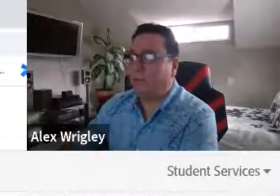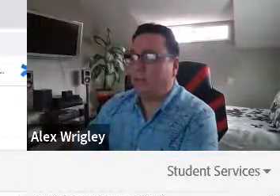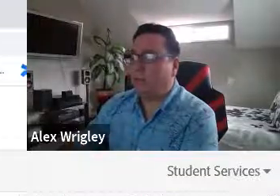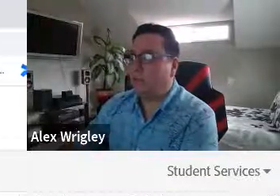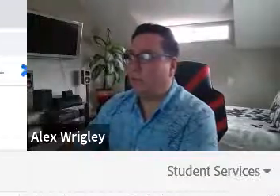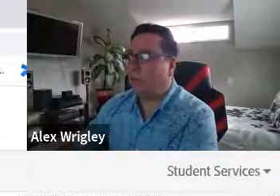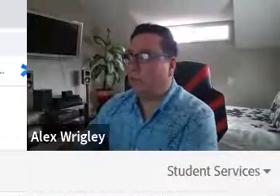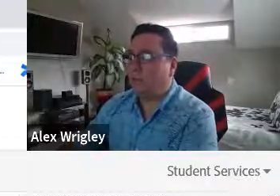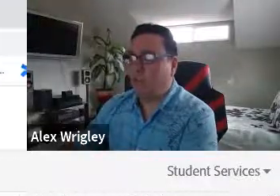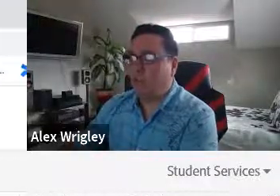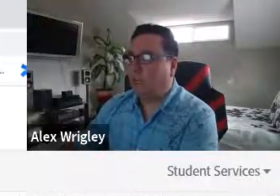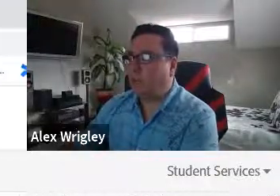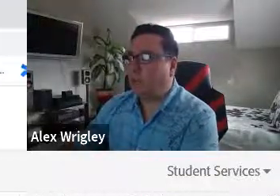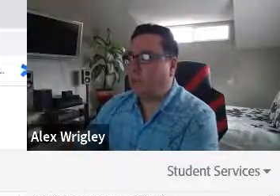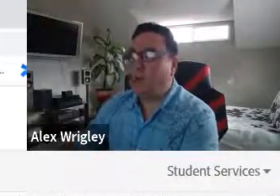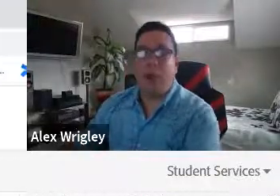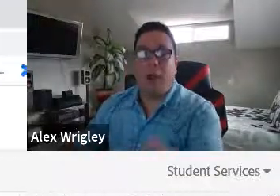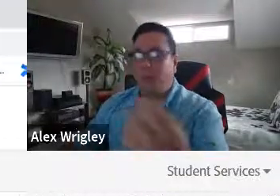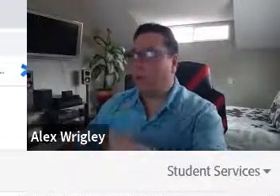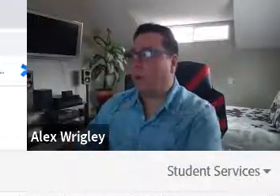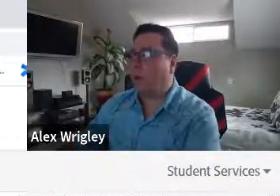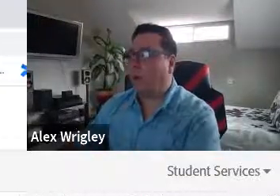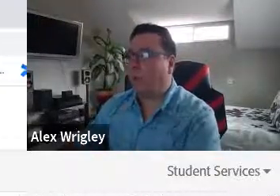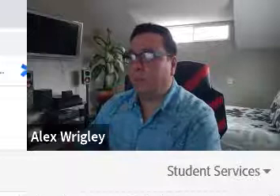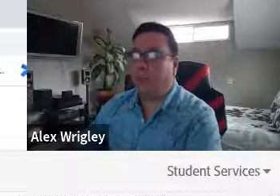if there was, you know, information I needed to capture, like Marc brought up, you know,